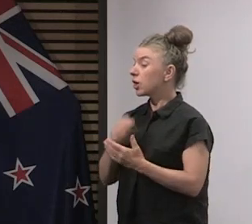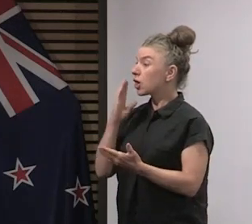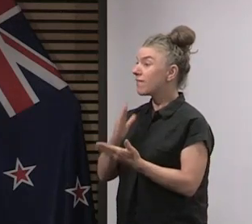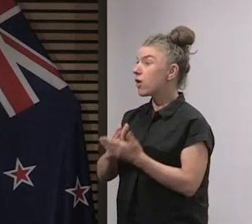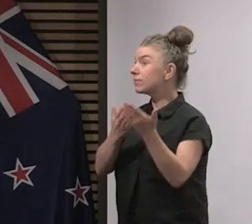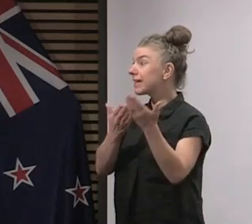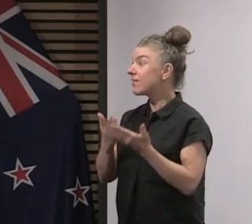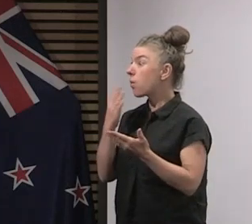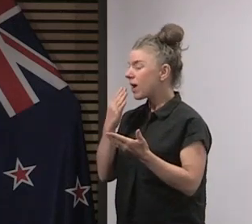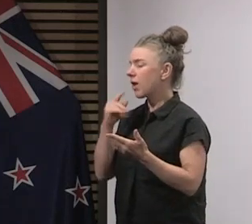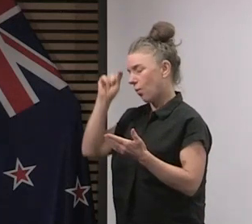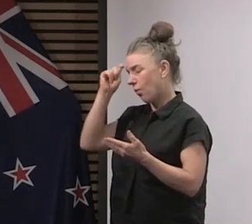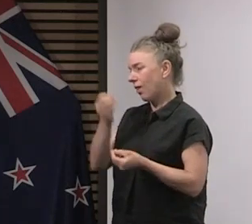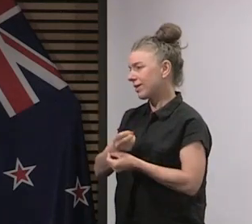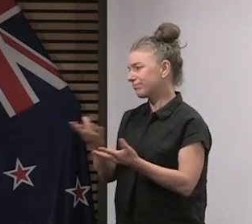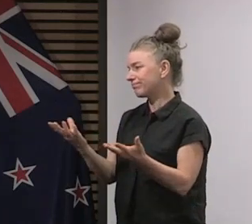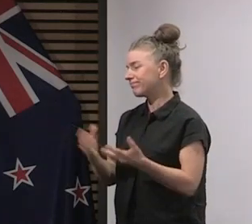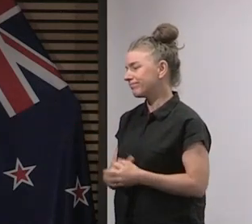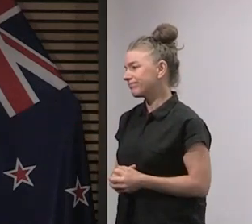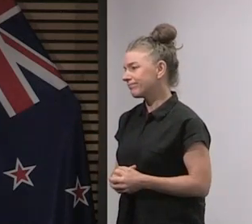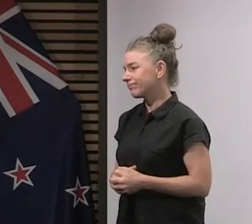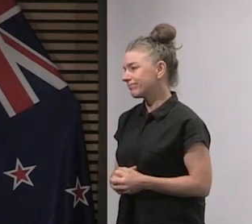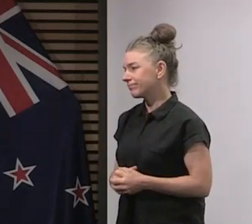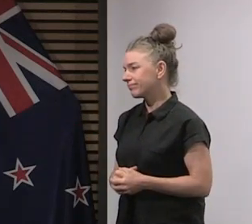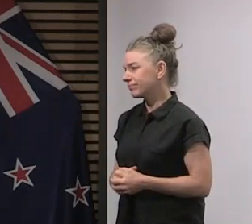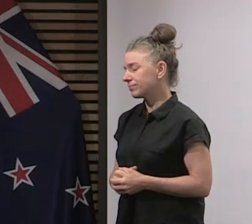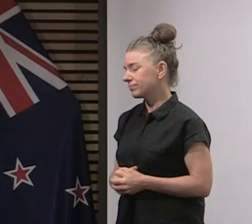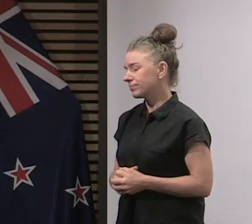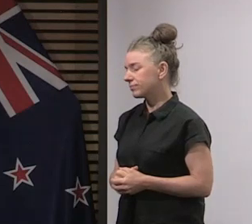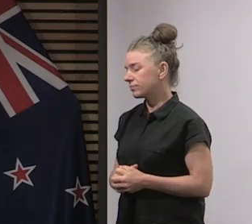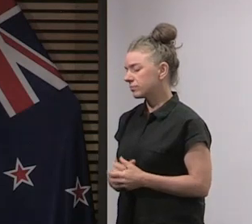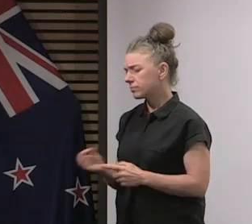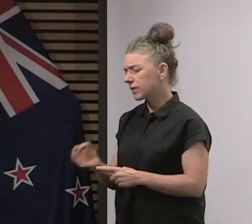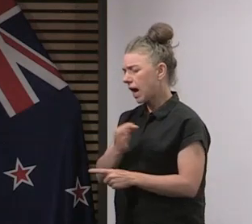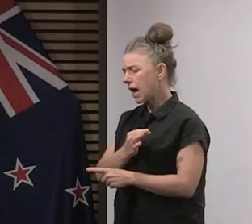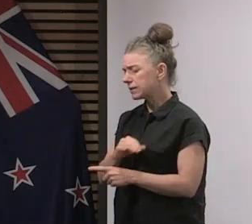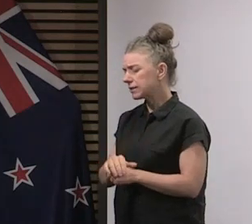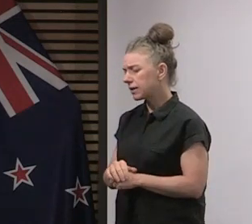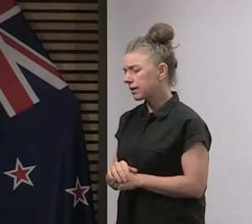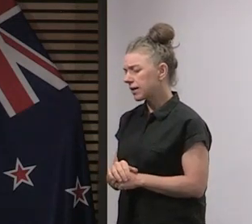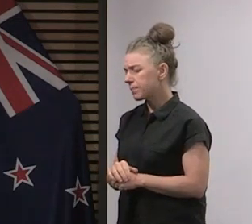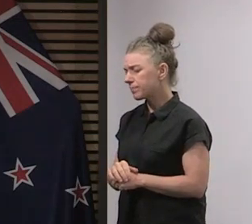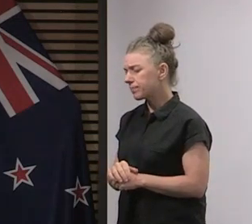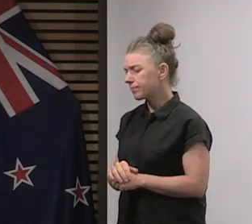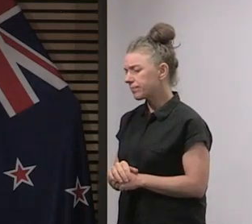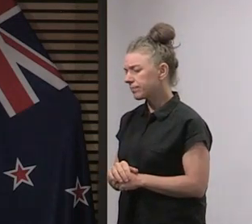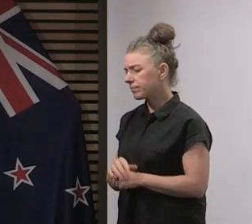from, I suspect China where most of these things are made. When we are able to firm up the delivery tame for those we